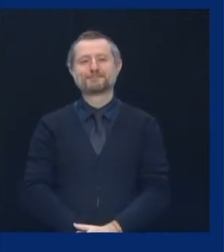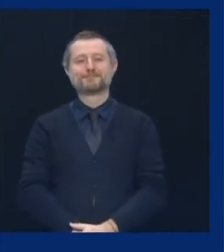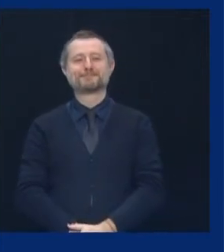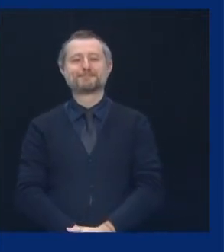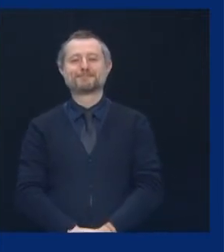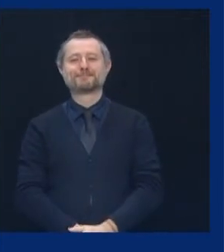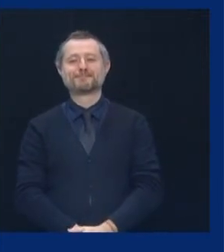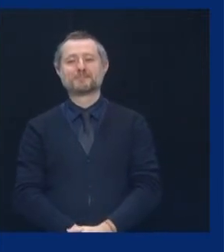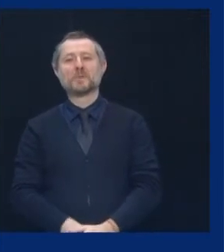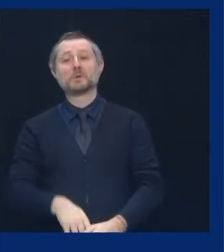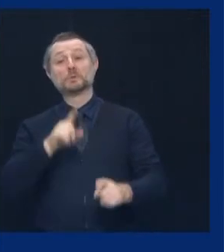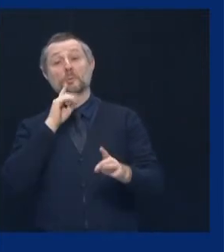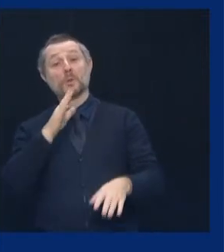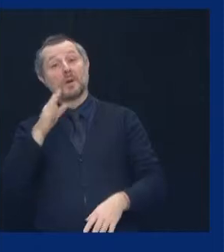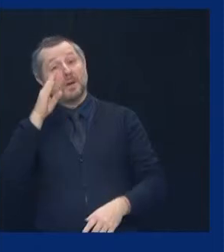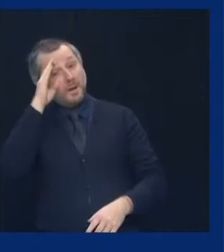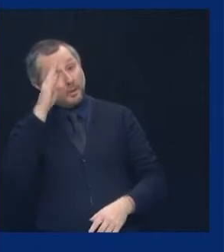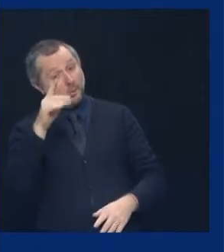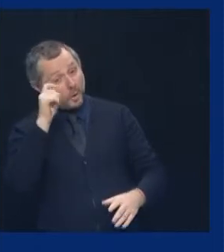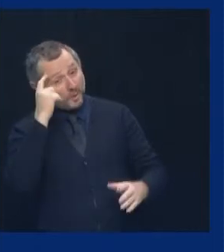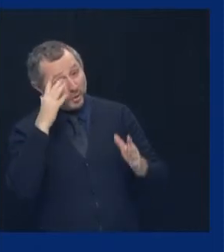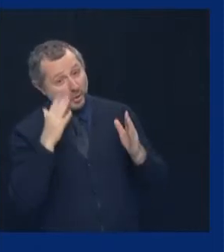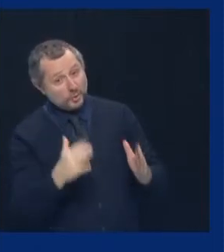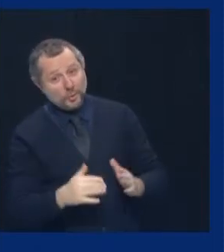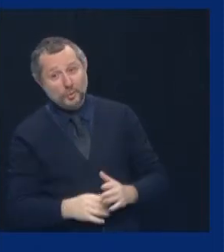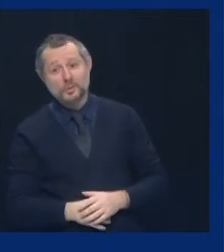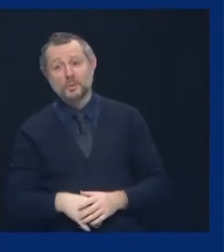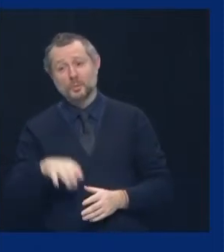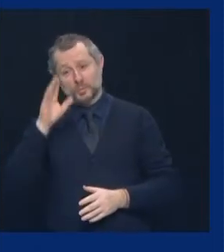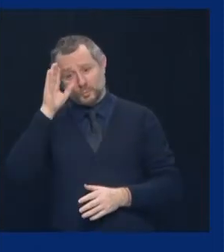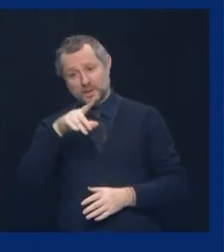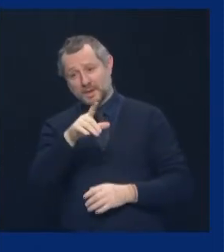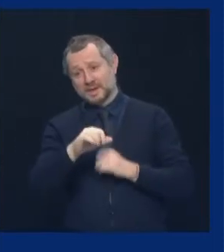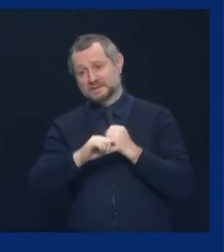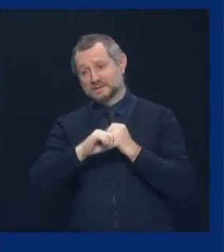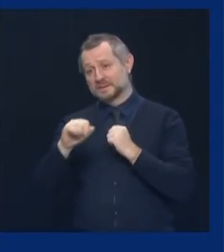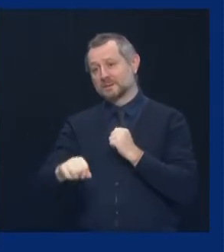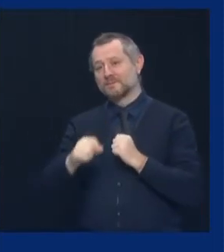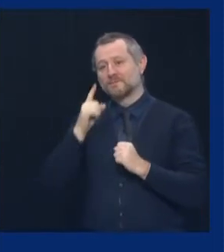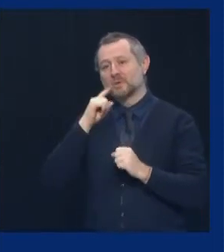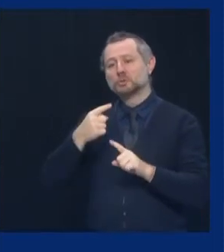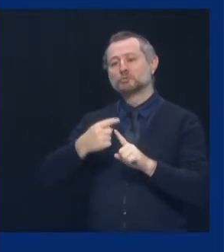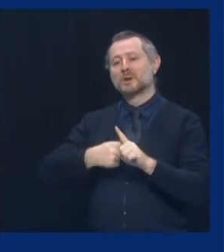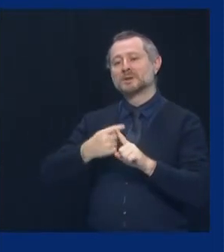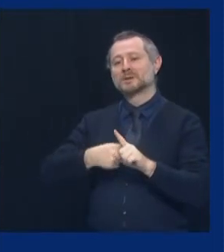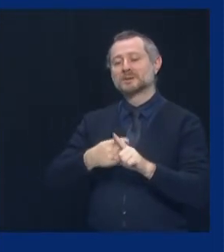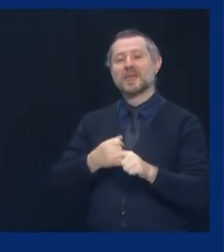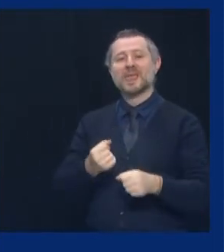NEWSDAY. PLEASE UNMUTE YOUR MICROPHONE.